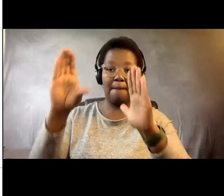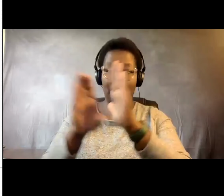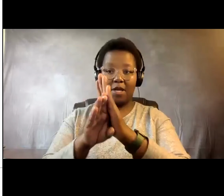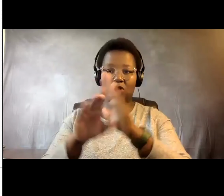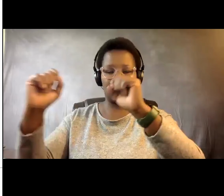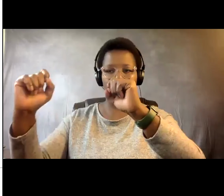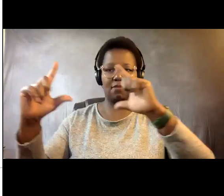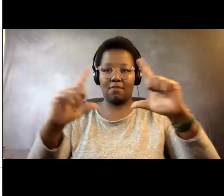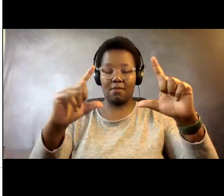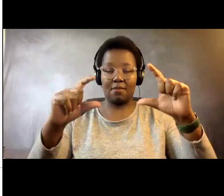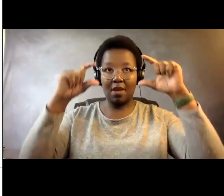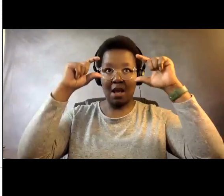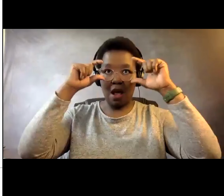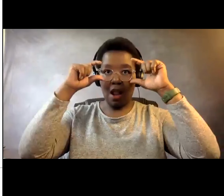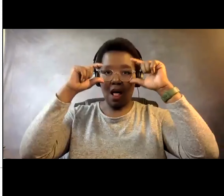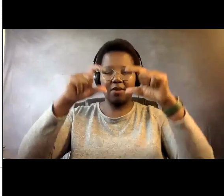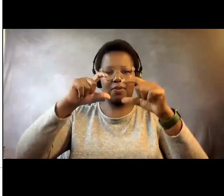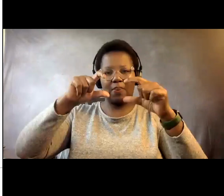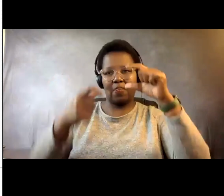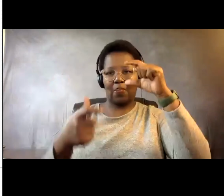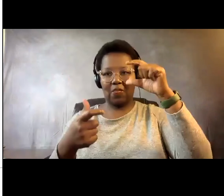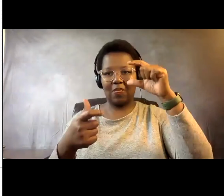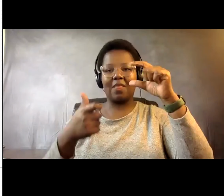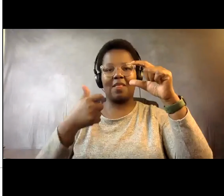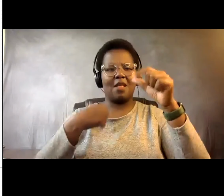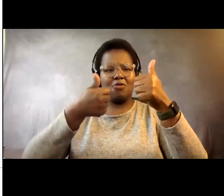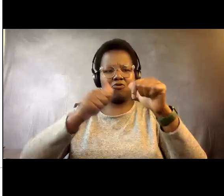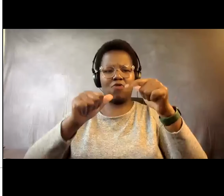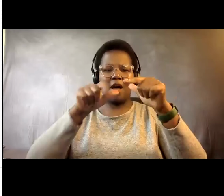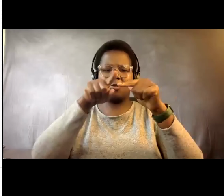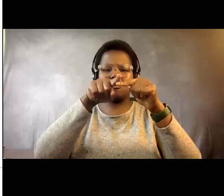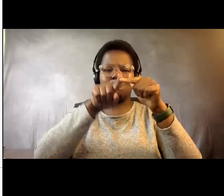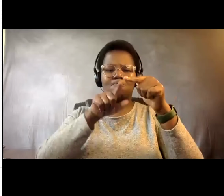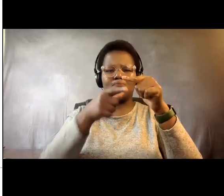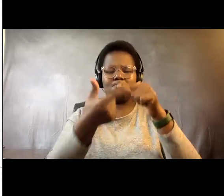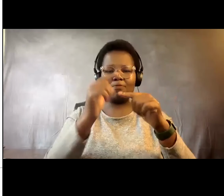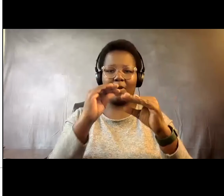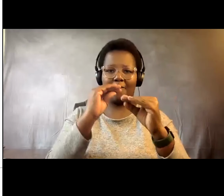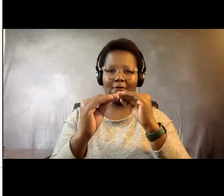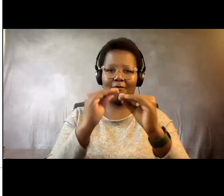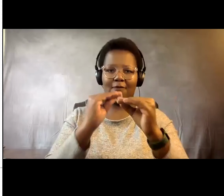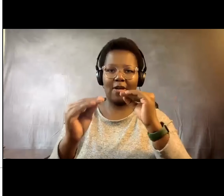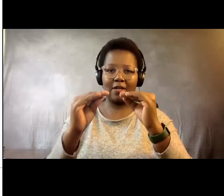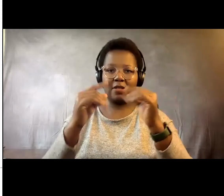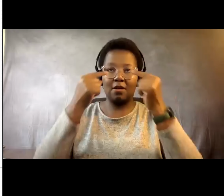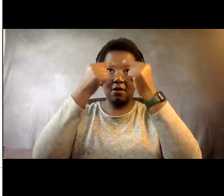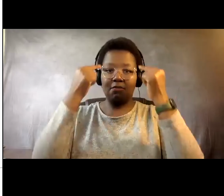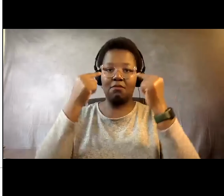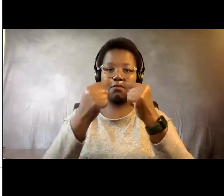glasses that I tried to duct tape with really pretty sparkly rainbow duct tape. Of course,